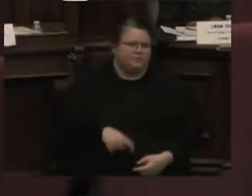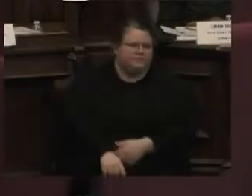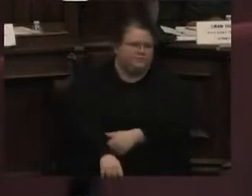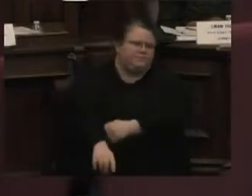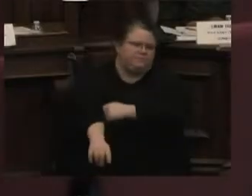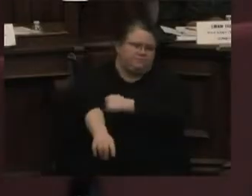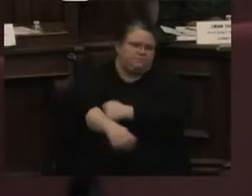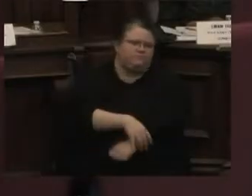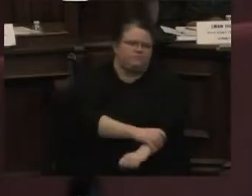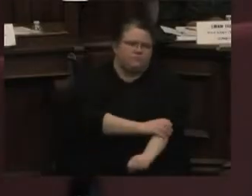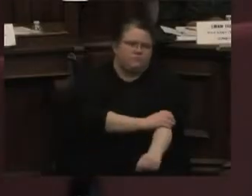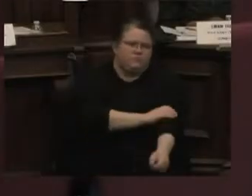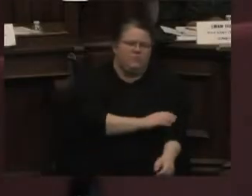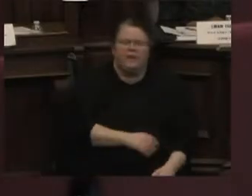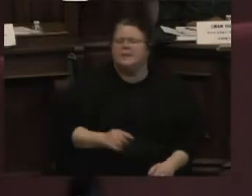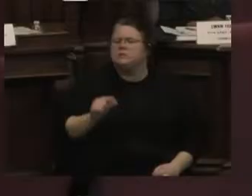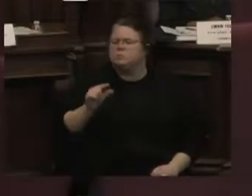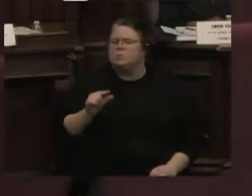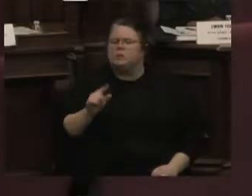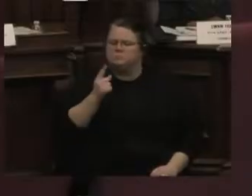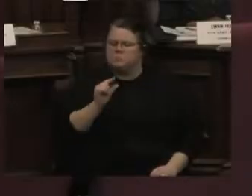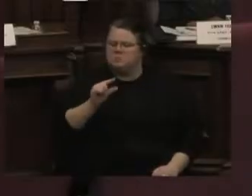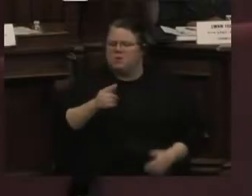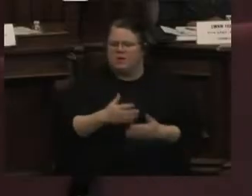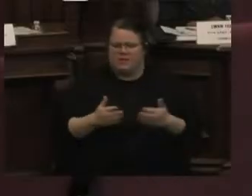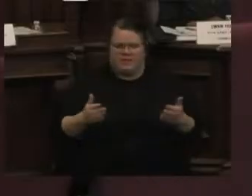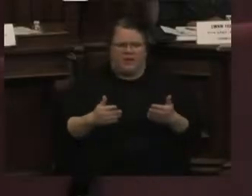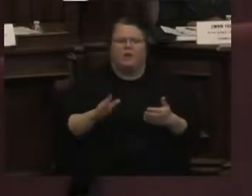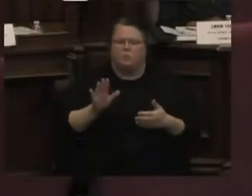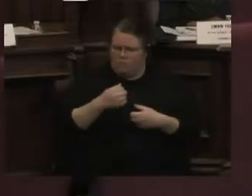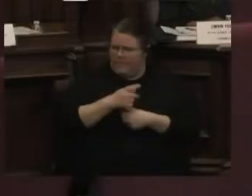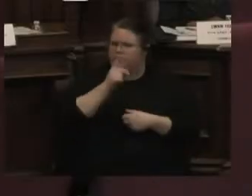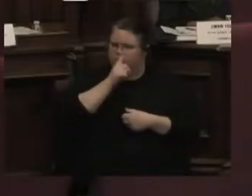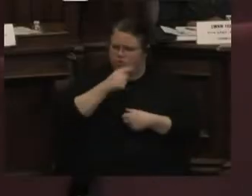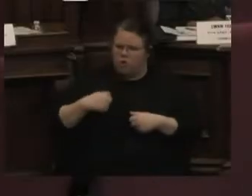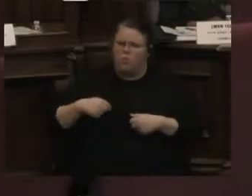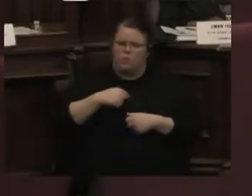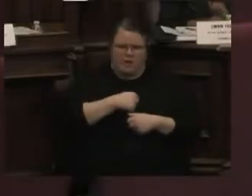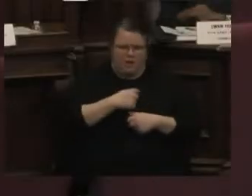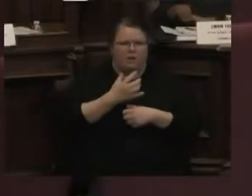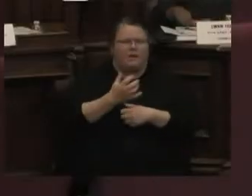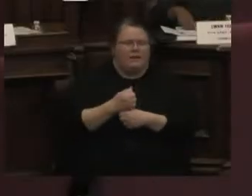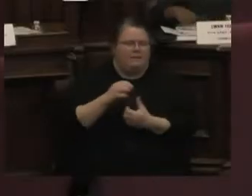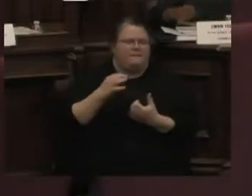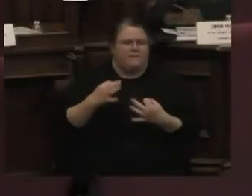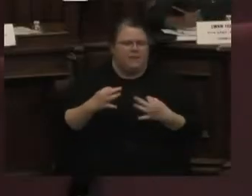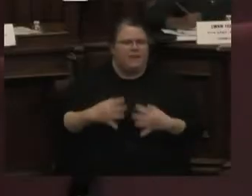figure out the mechanism to make sure we get a response. Back to the question. So that